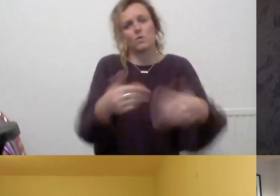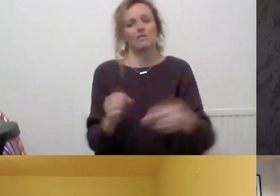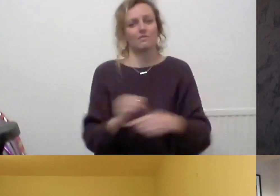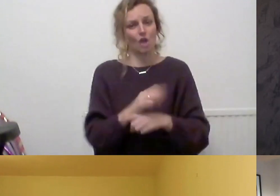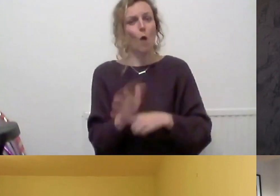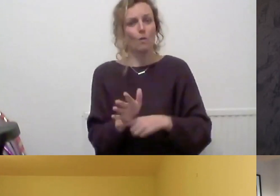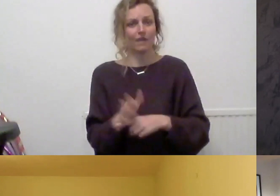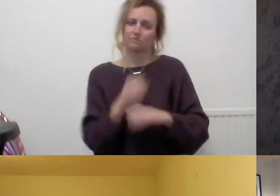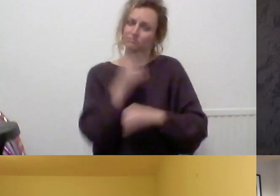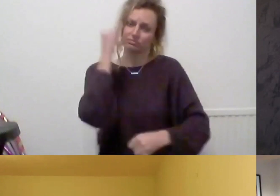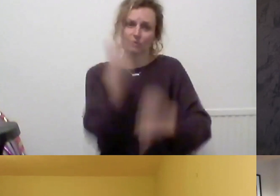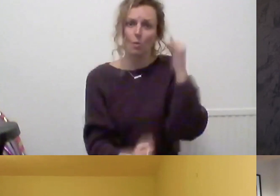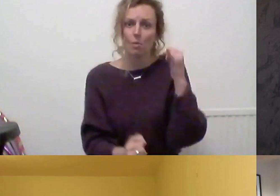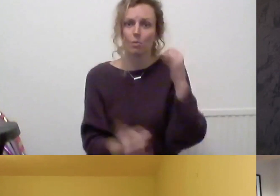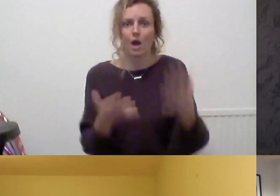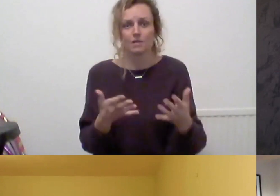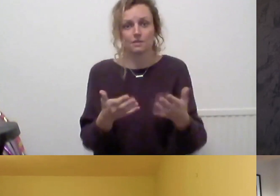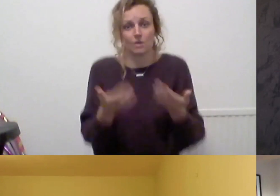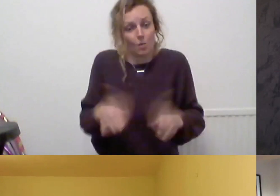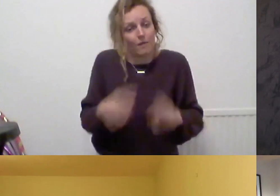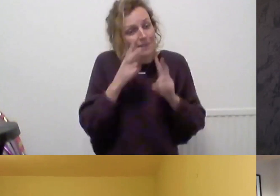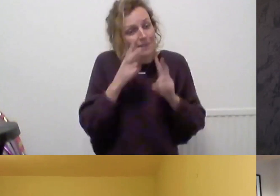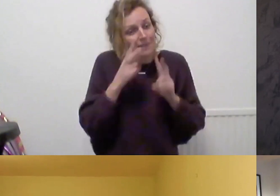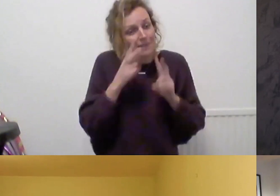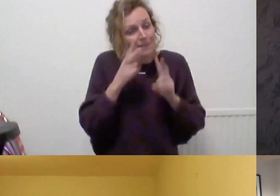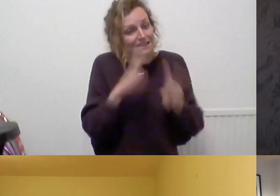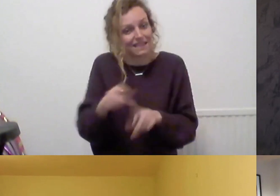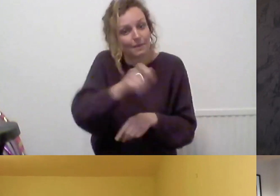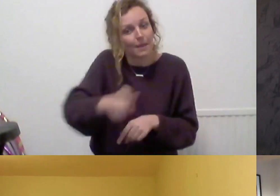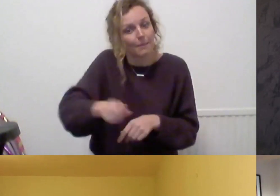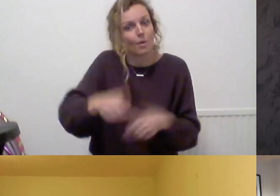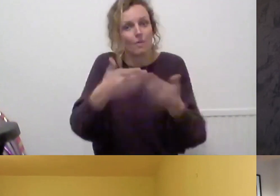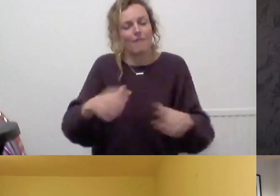who've not particularly been that unwell, but have had a chronic cough, who are now struggling